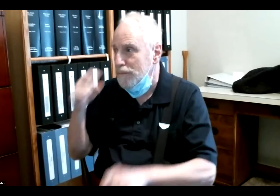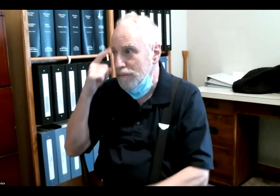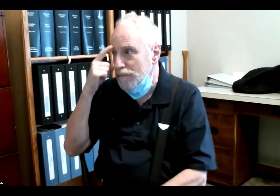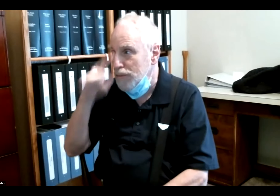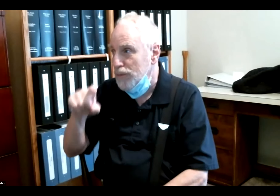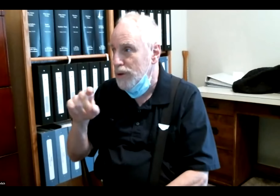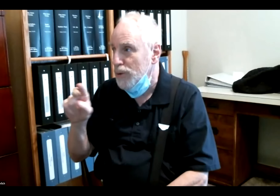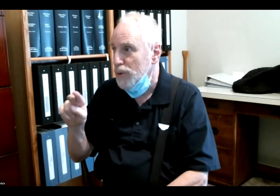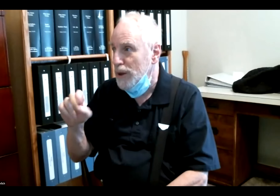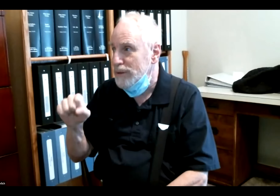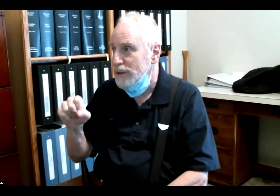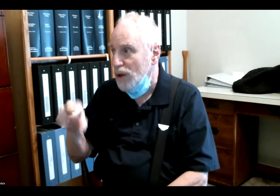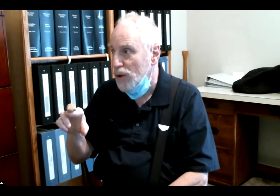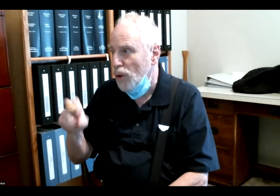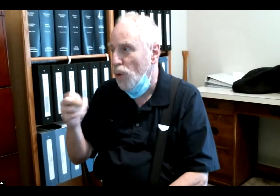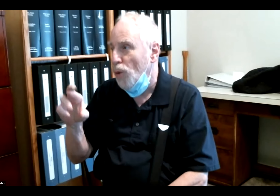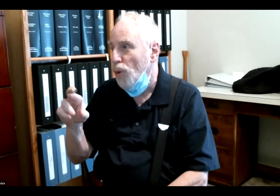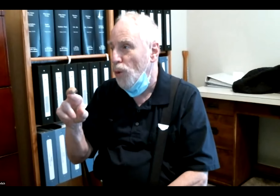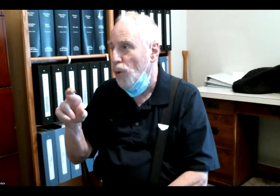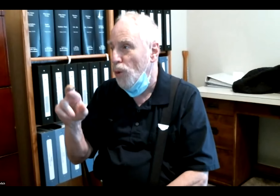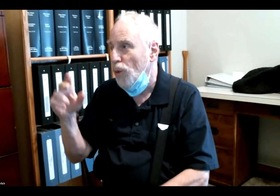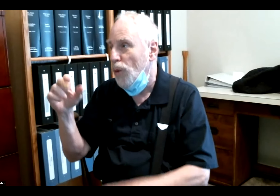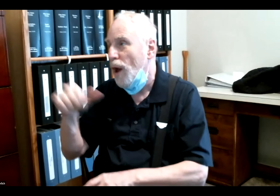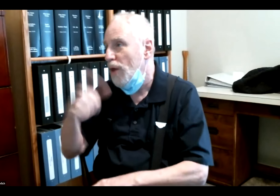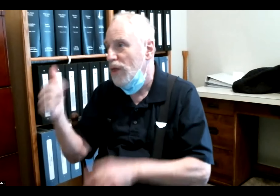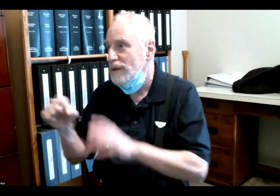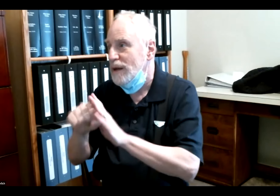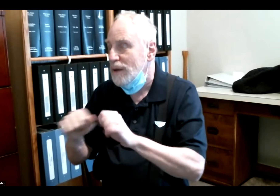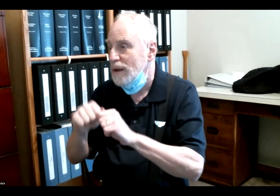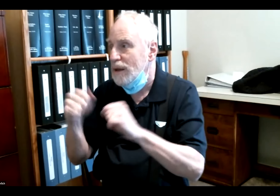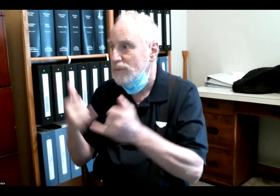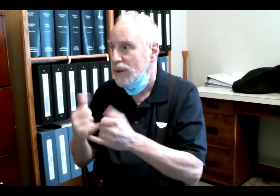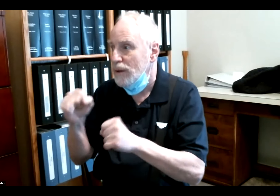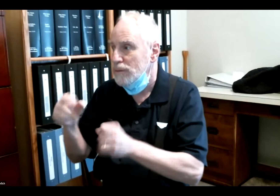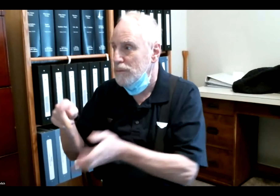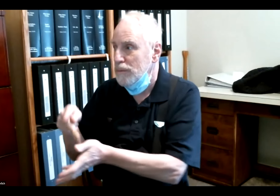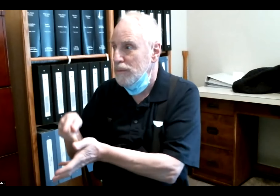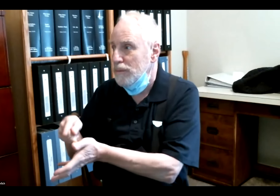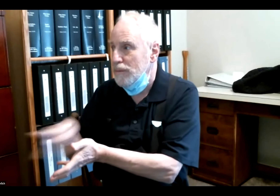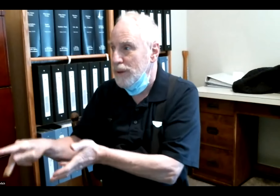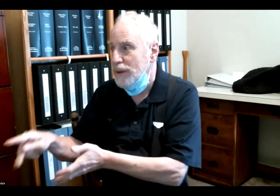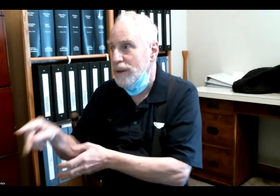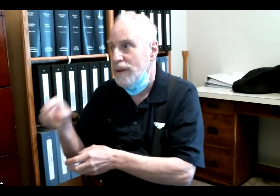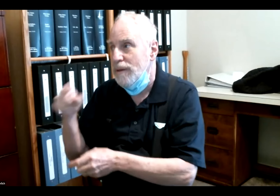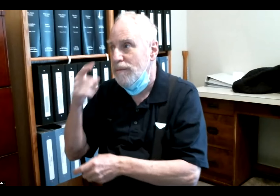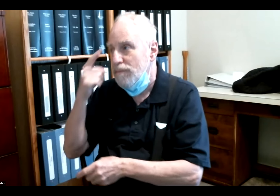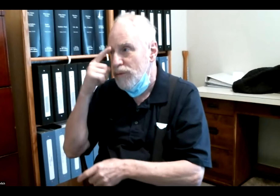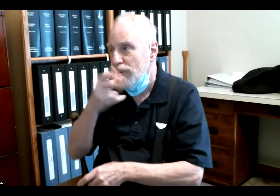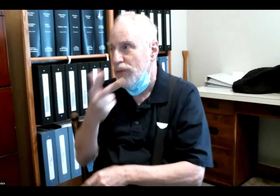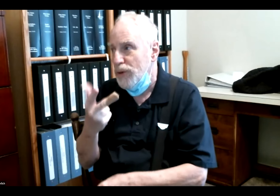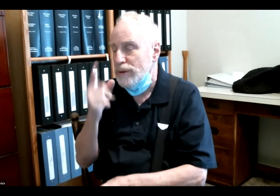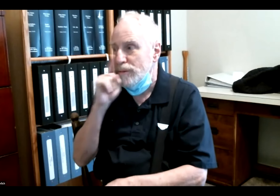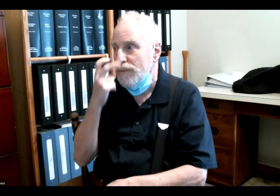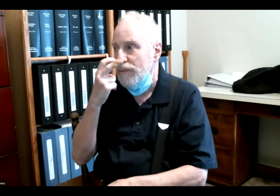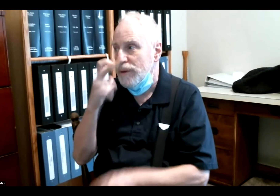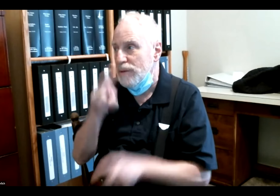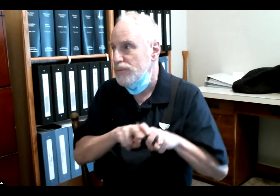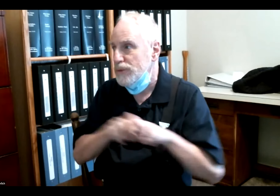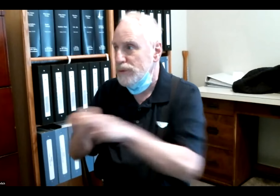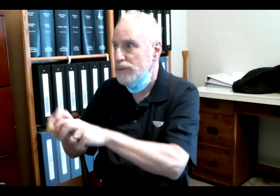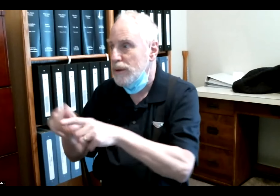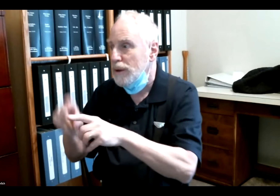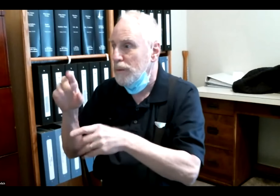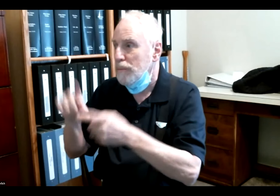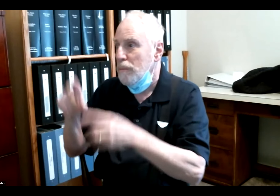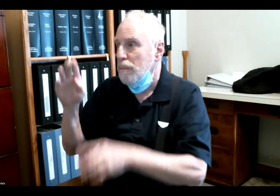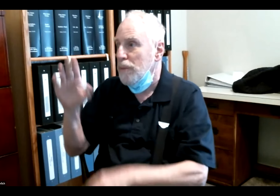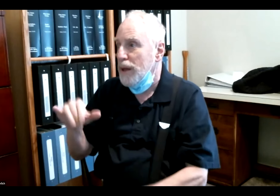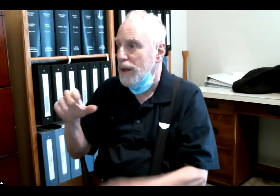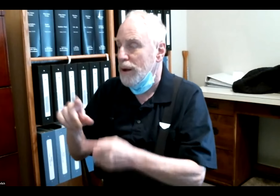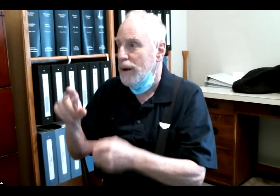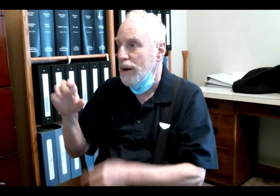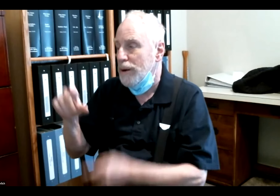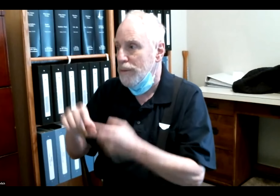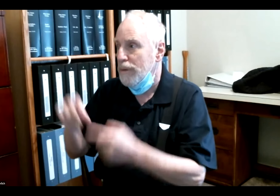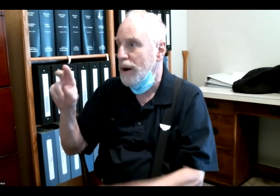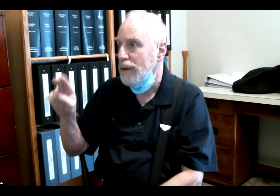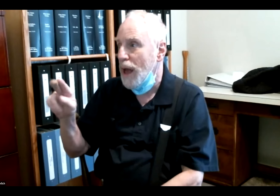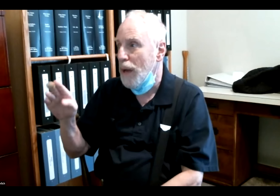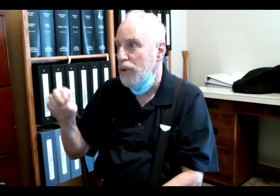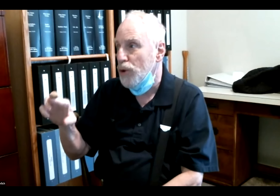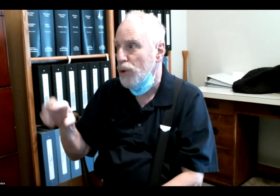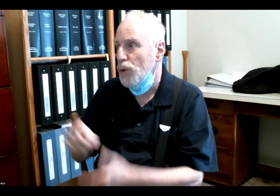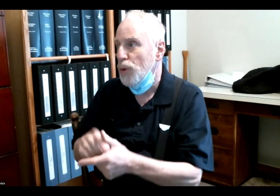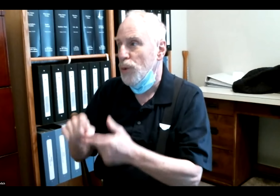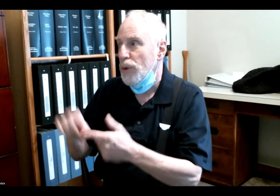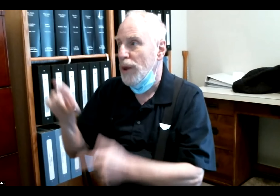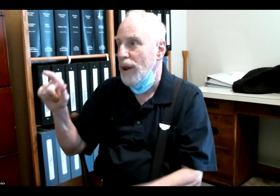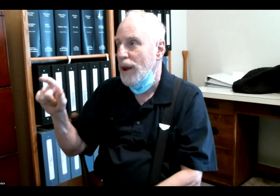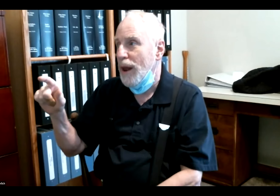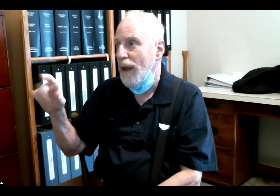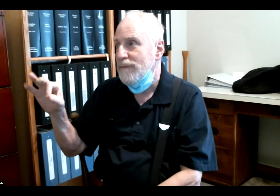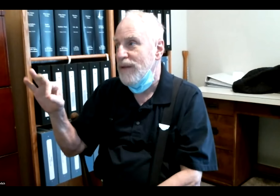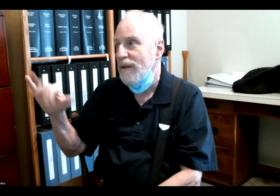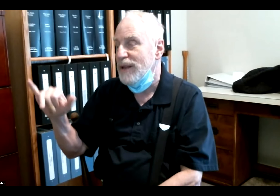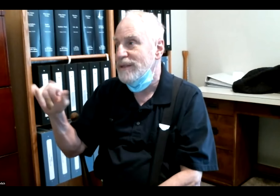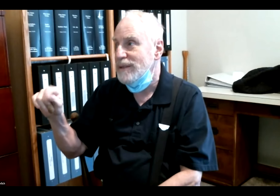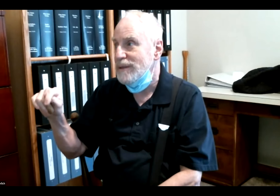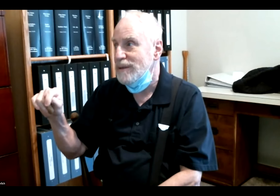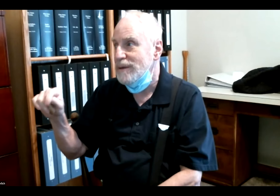if it is possible for mirror some other states? And having who can do transportation for the